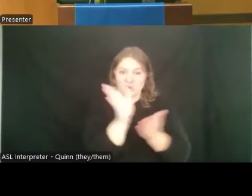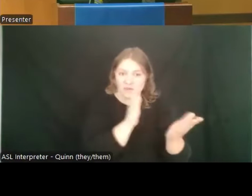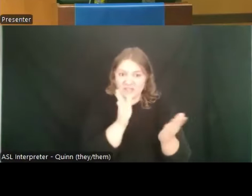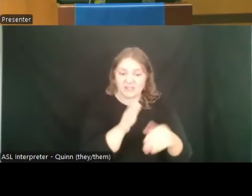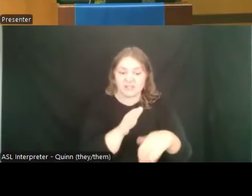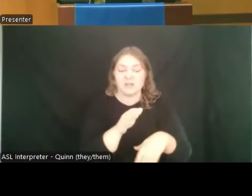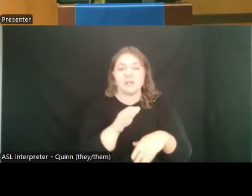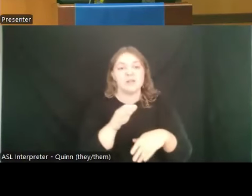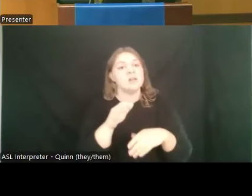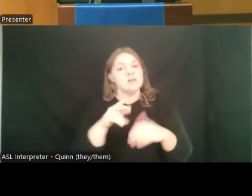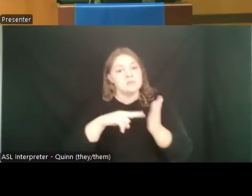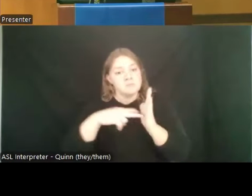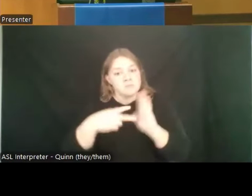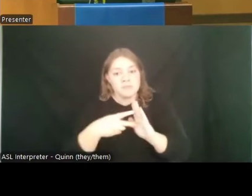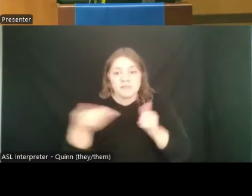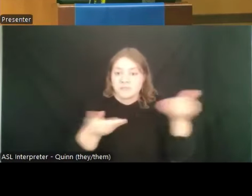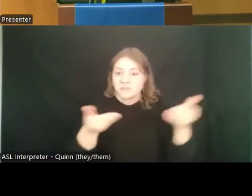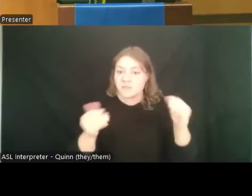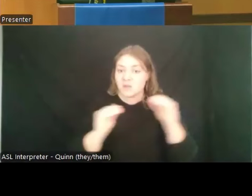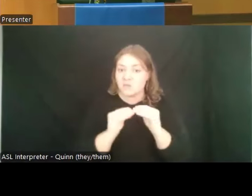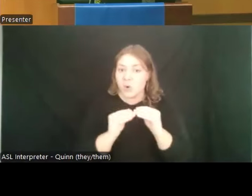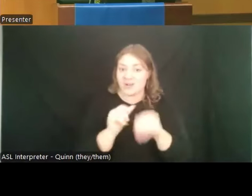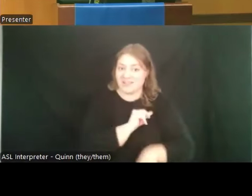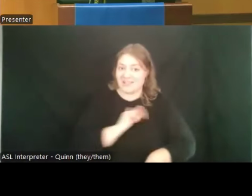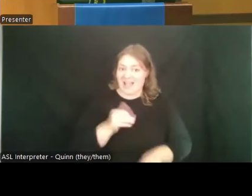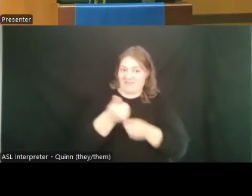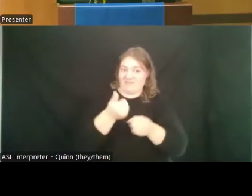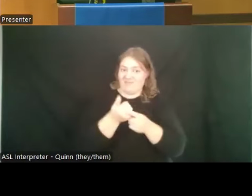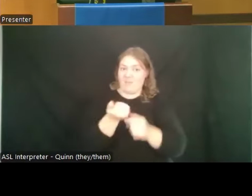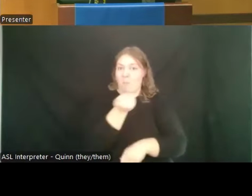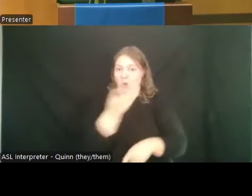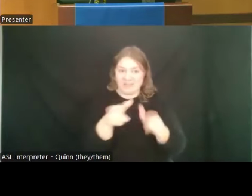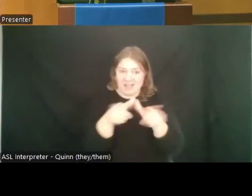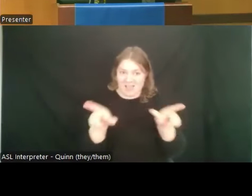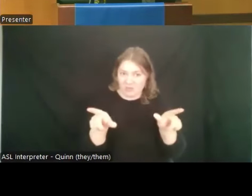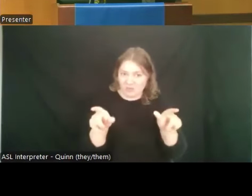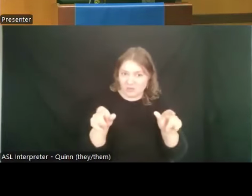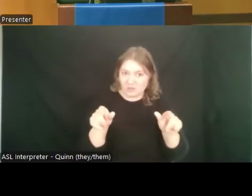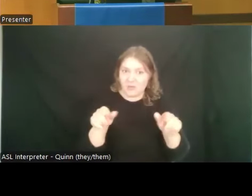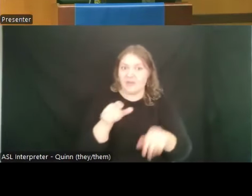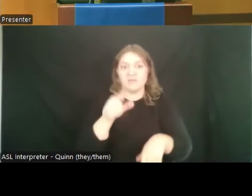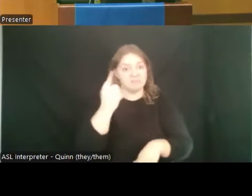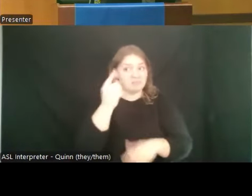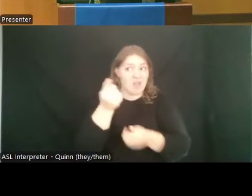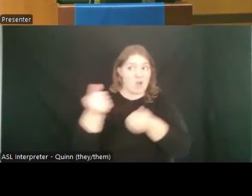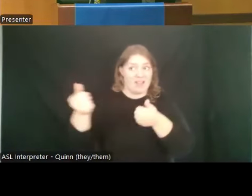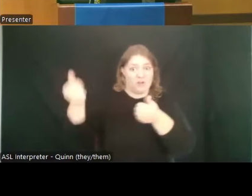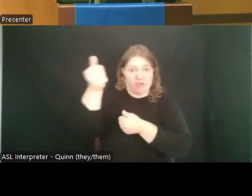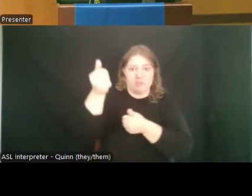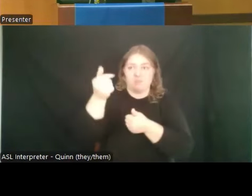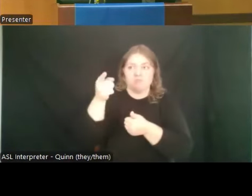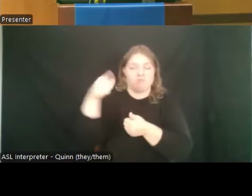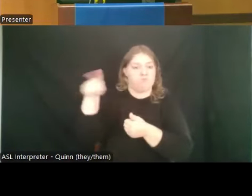hiring more multilingual staff and our leadership has been intentional to make sure that new staff